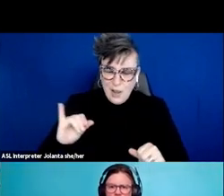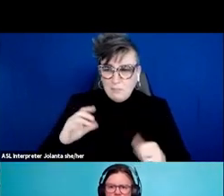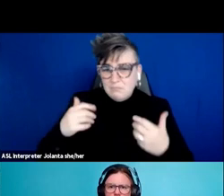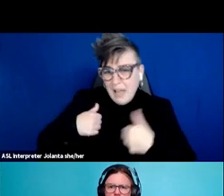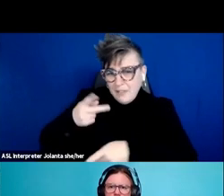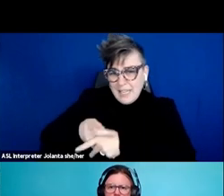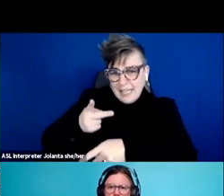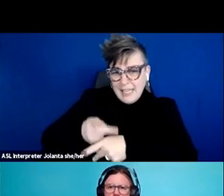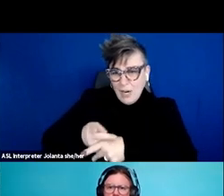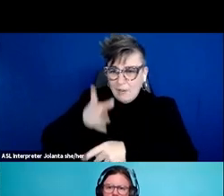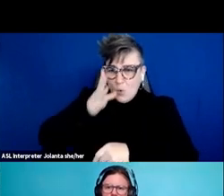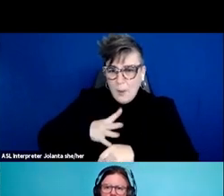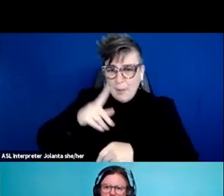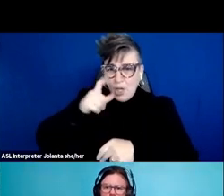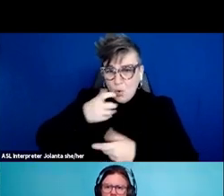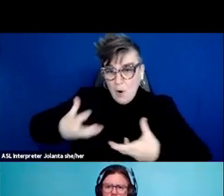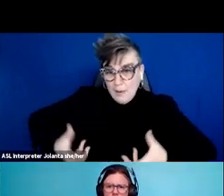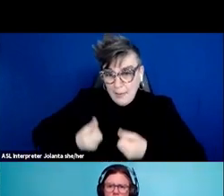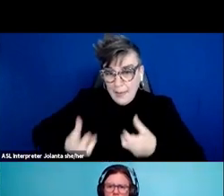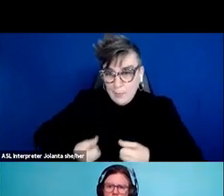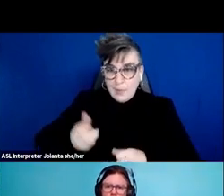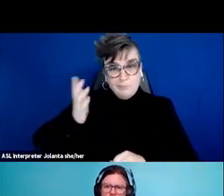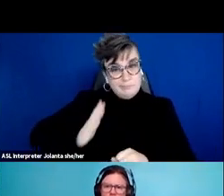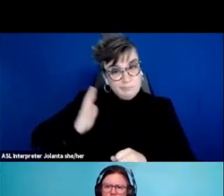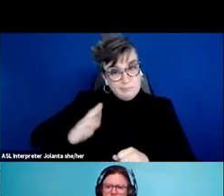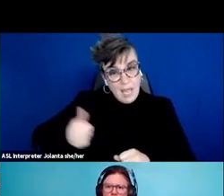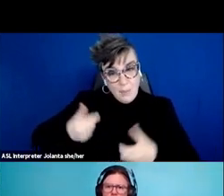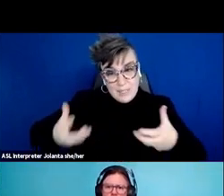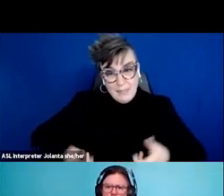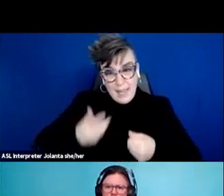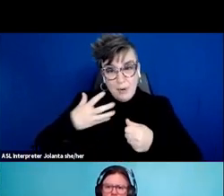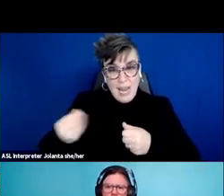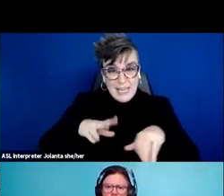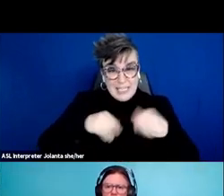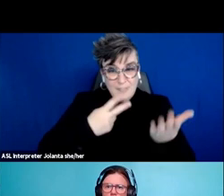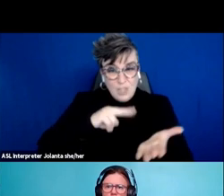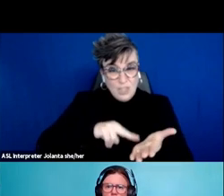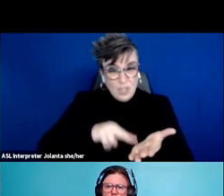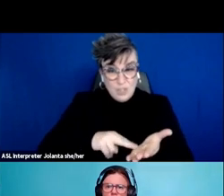I was a labor and delivery nurse who didn't have an interpreter present or in the clinic